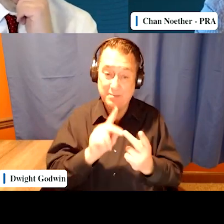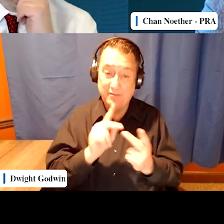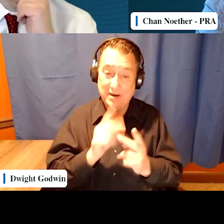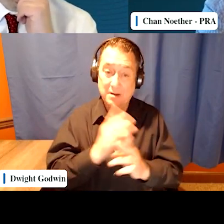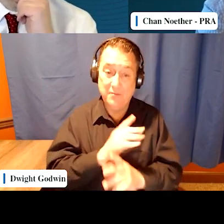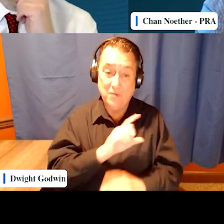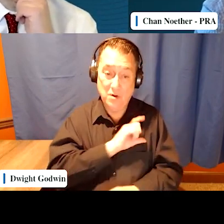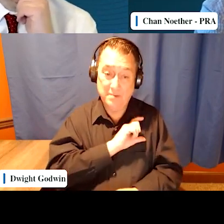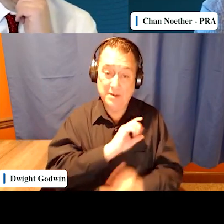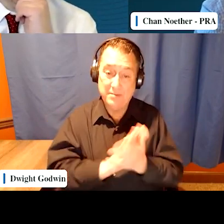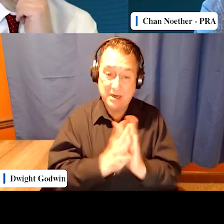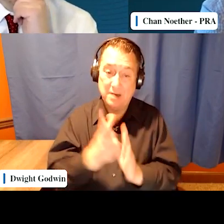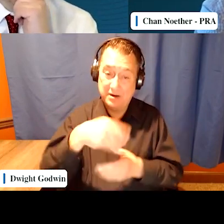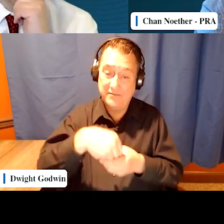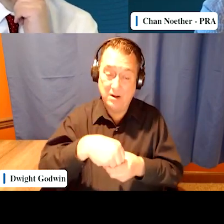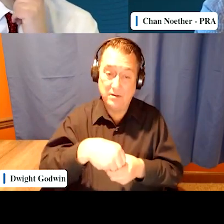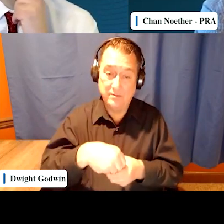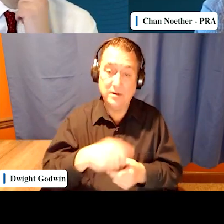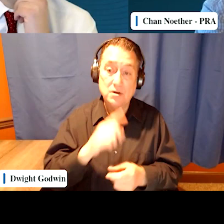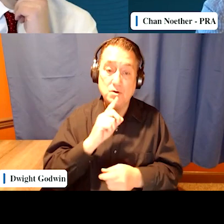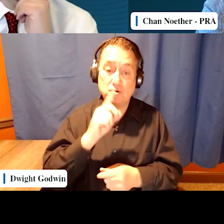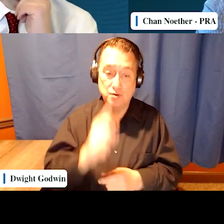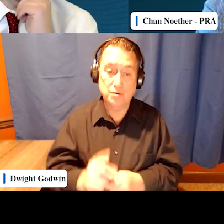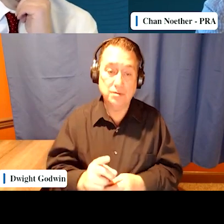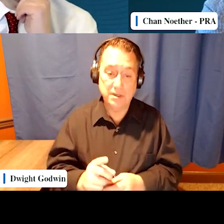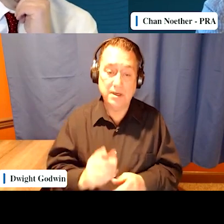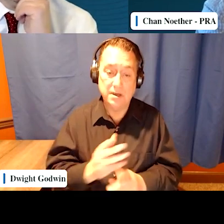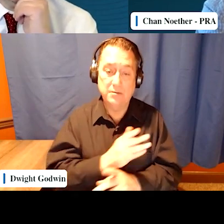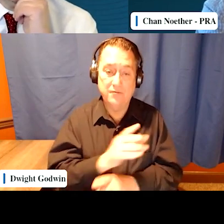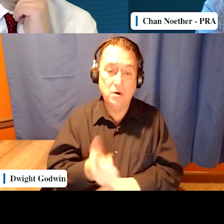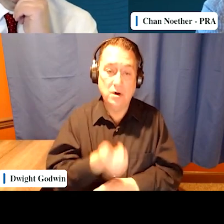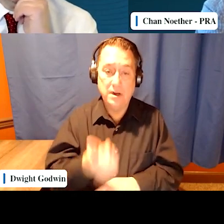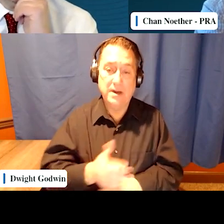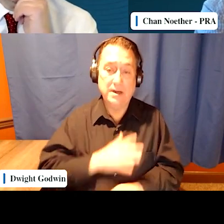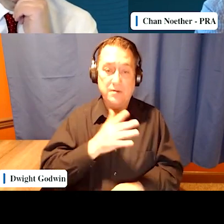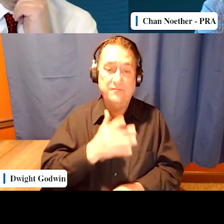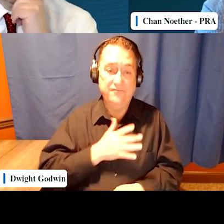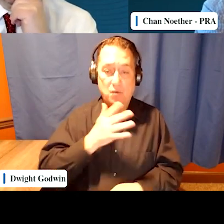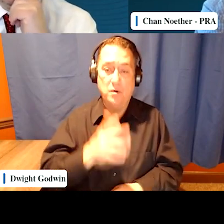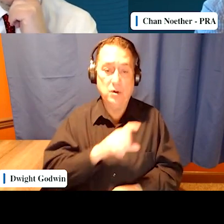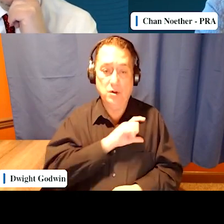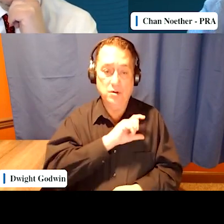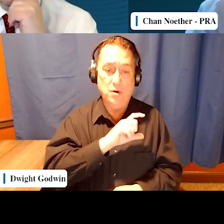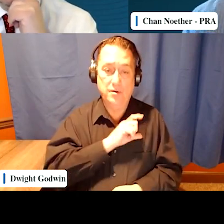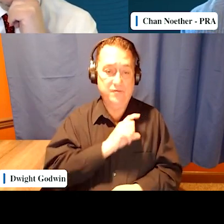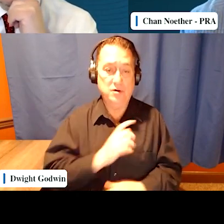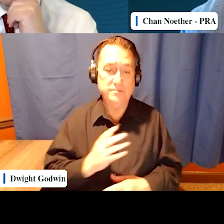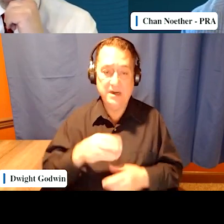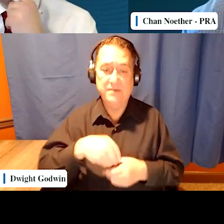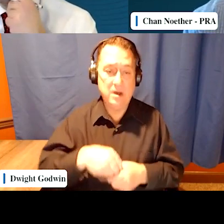and certainly prior to any formal law enforcement context, such as an arrest. So I hope that answers your question,